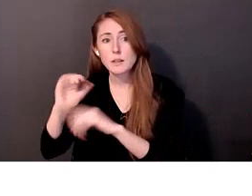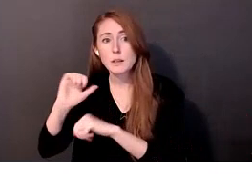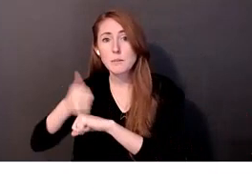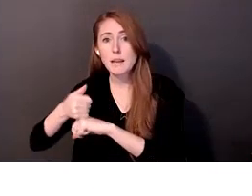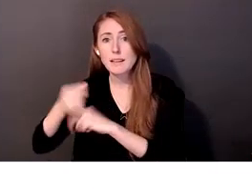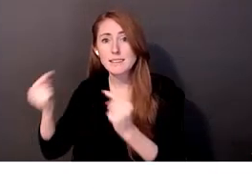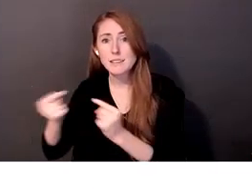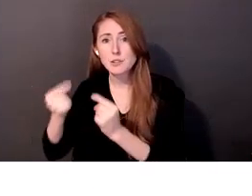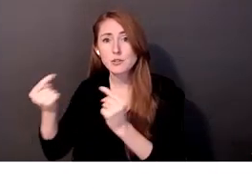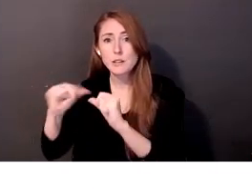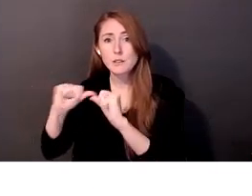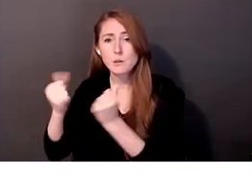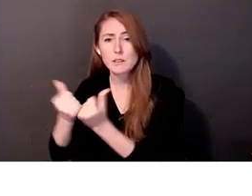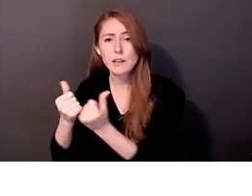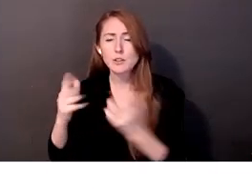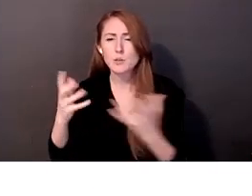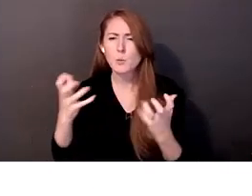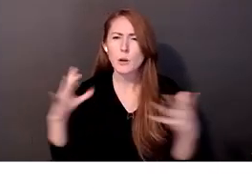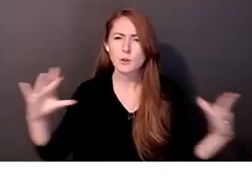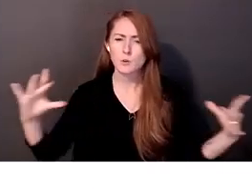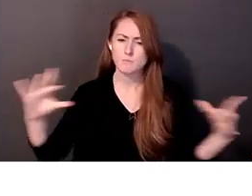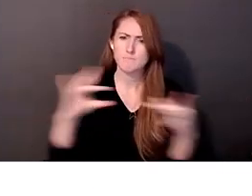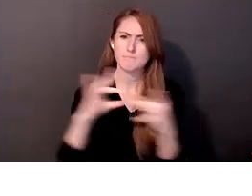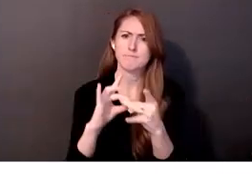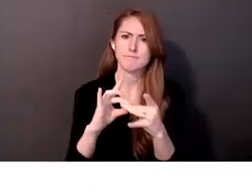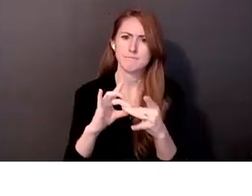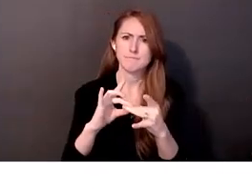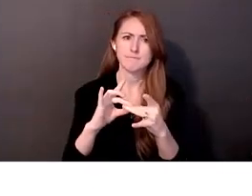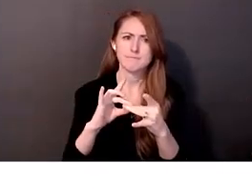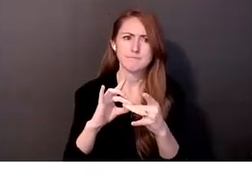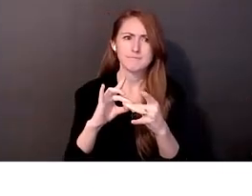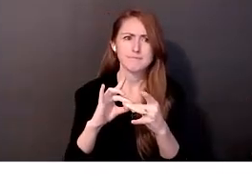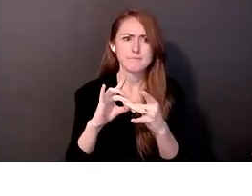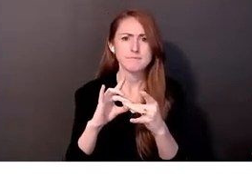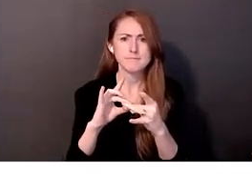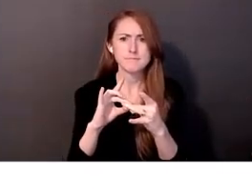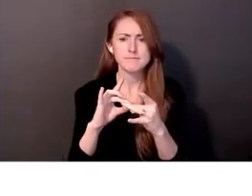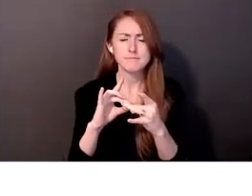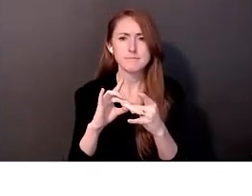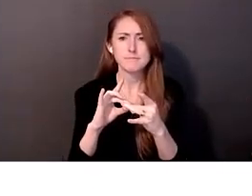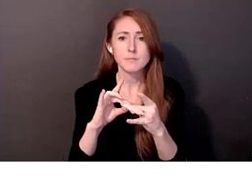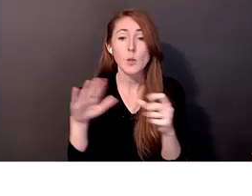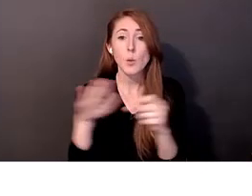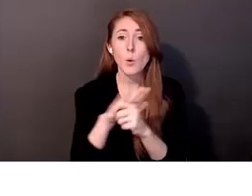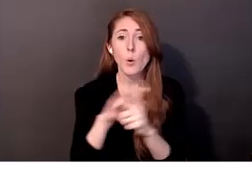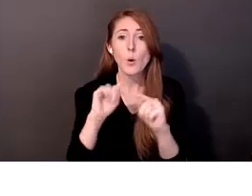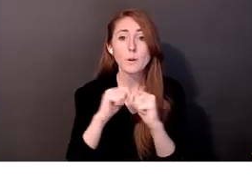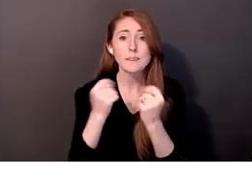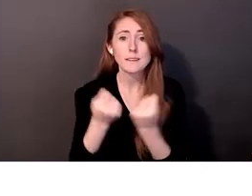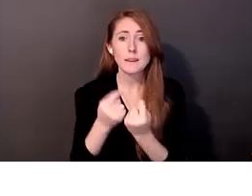associations. So all the team was involved in all the steps of the project.